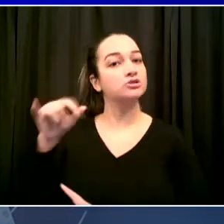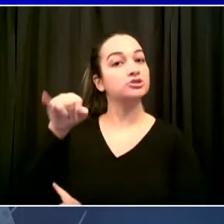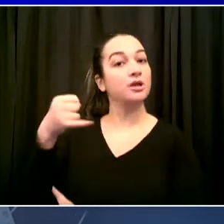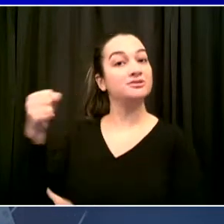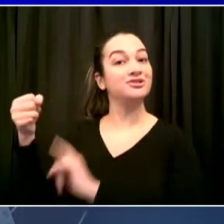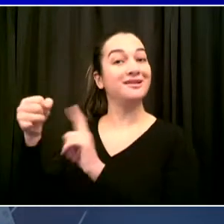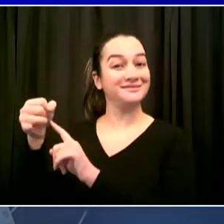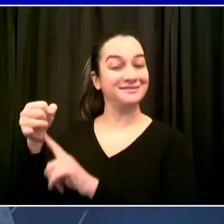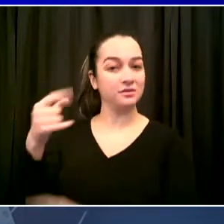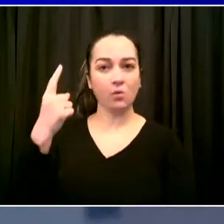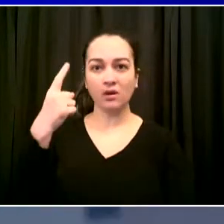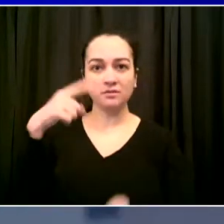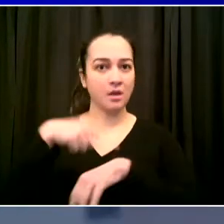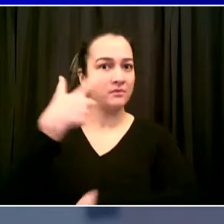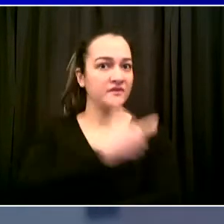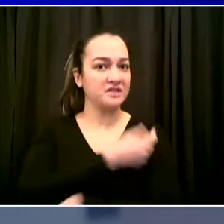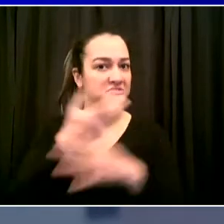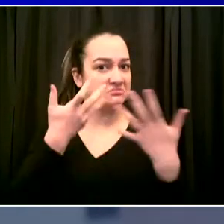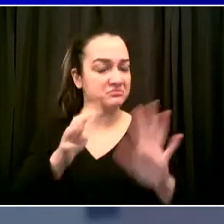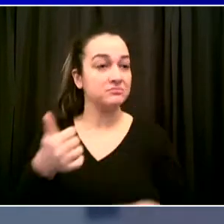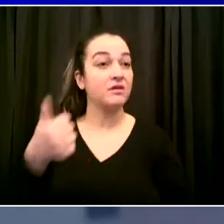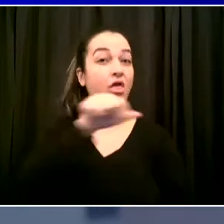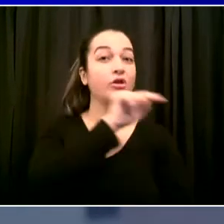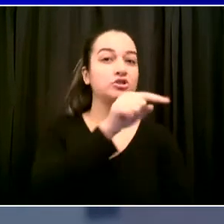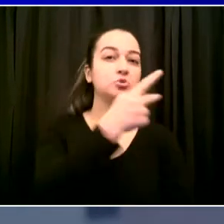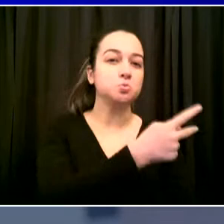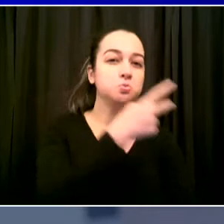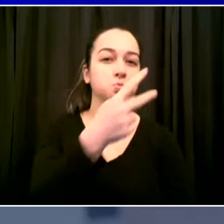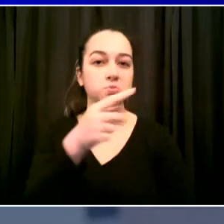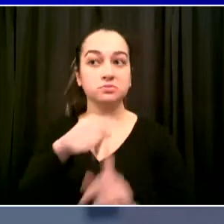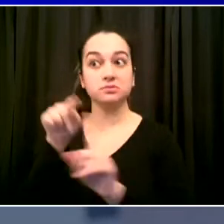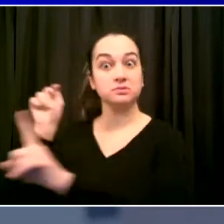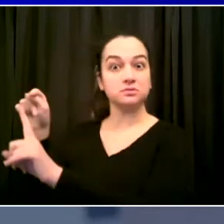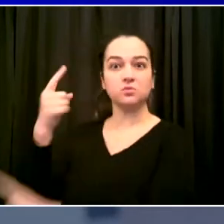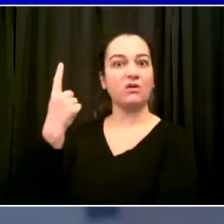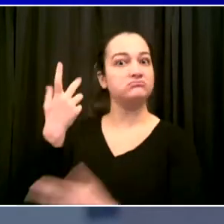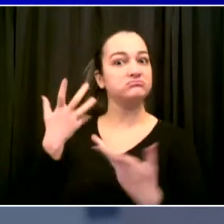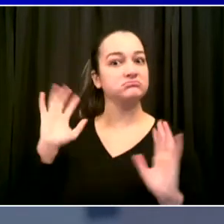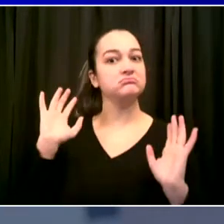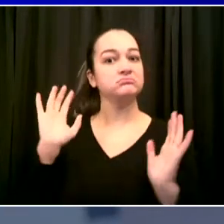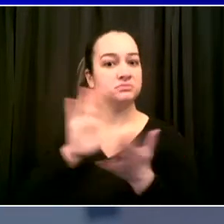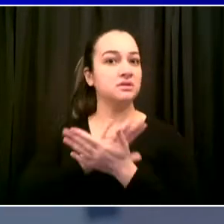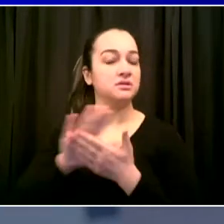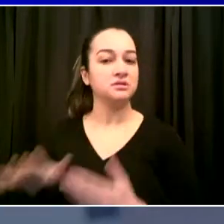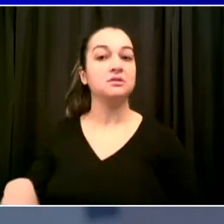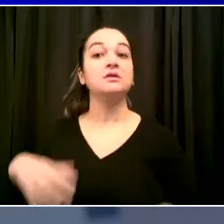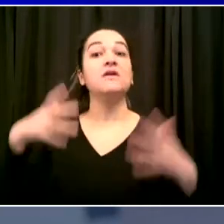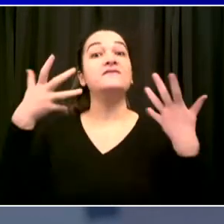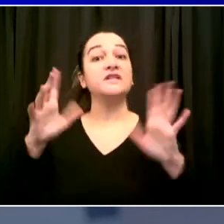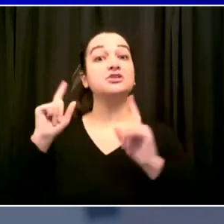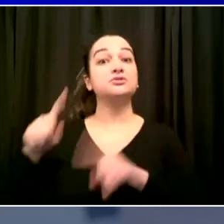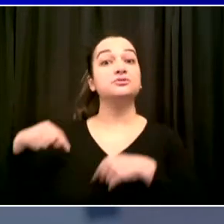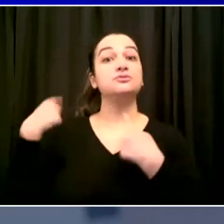WE SHOULD SEE AND THE SUBSTANTIAL AMAMUNOT OF IT IN MARCH. WHERE ARE WE RIGHT NOW FROM DAY ONE? NUMBER OF